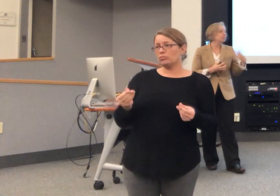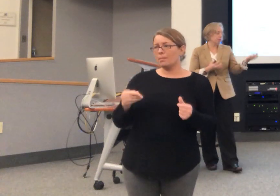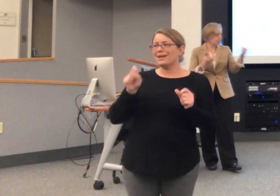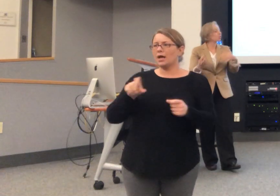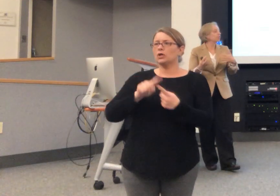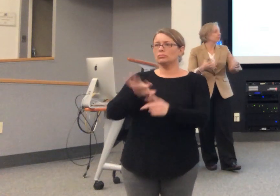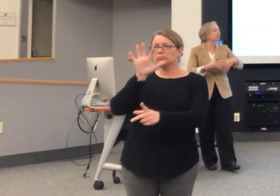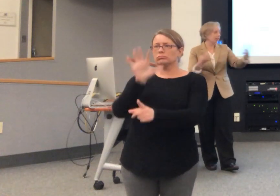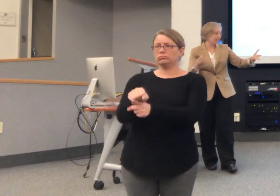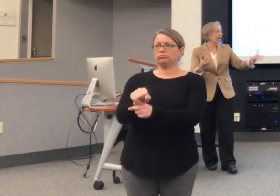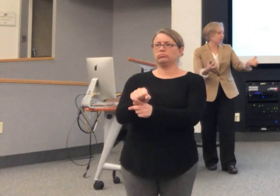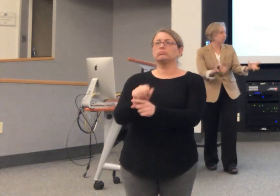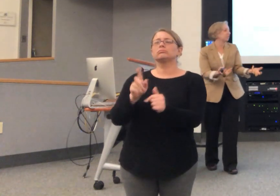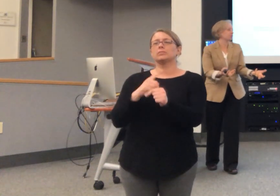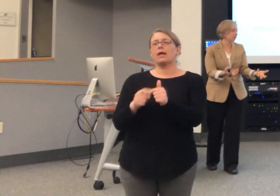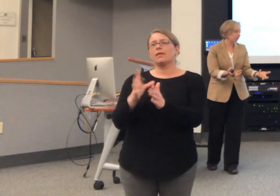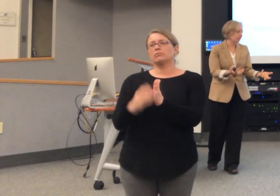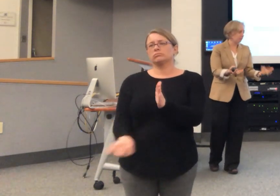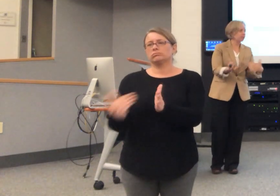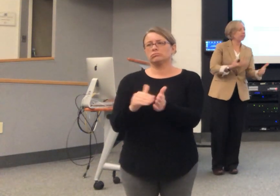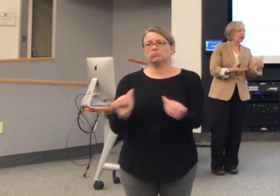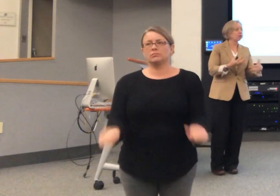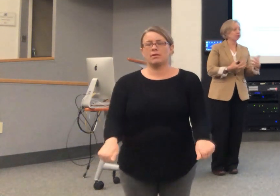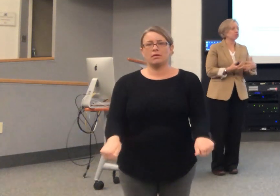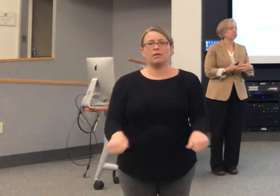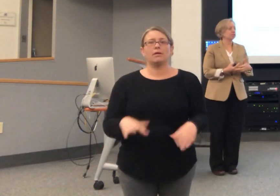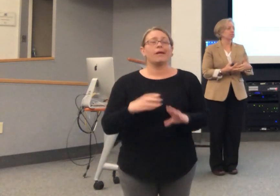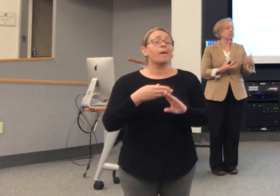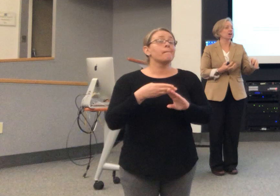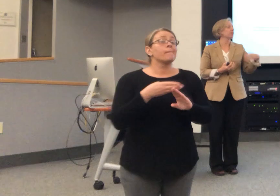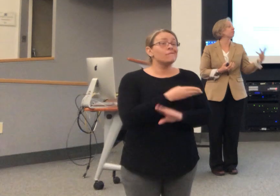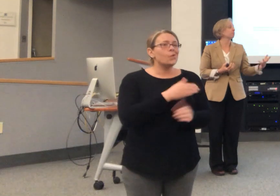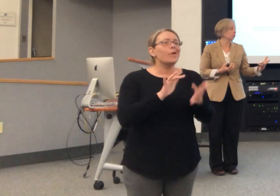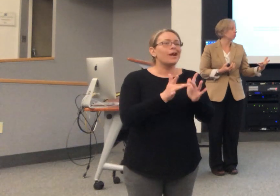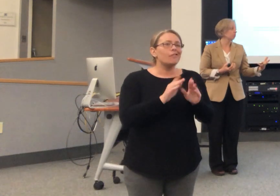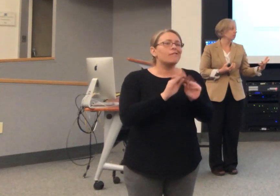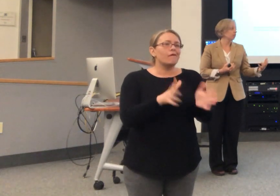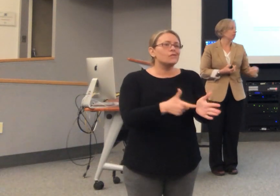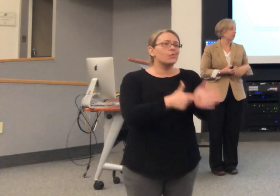Yeah, before the internet, it had to be physical, right? But now it's just, it's not ephemeral.